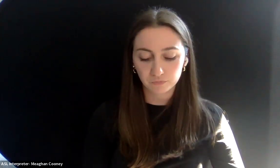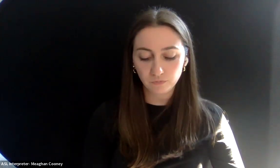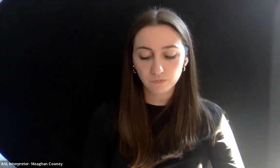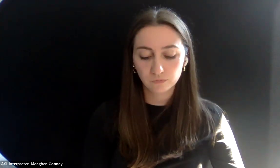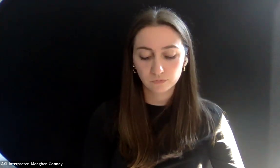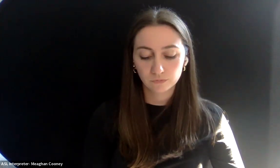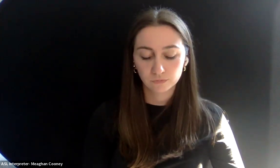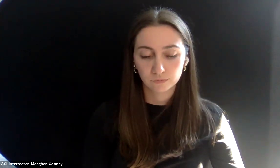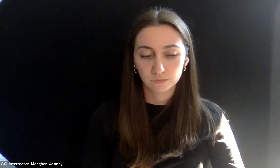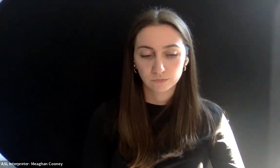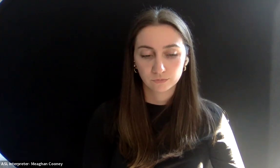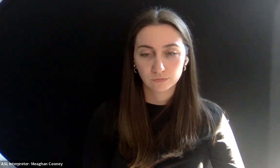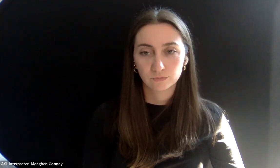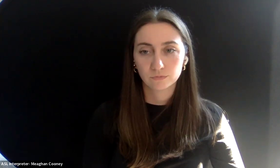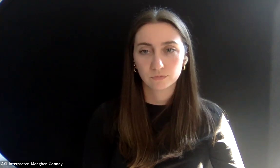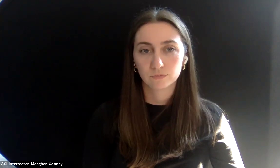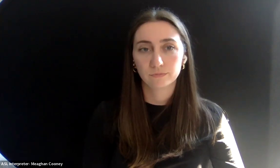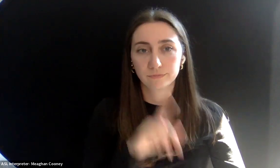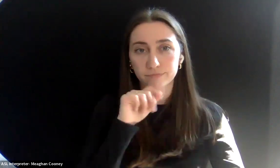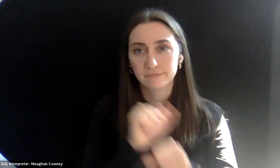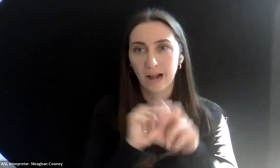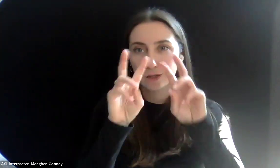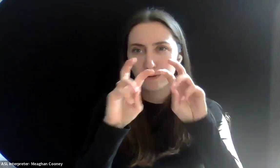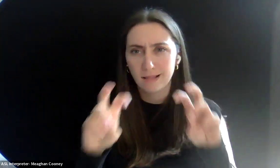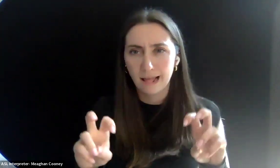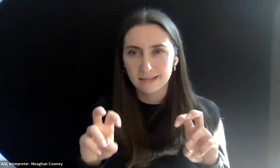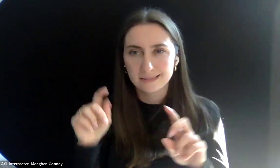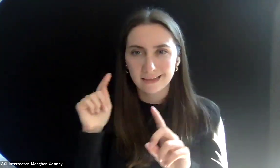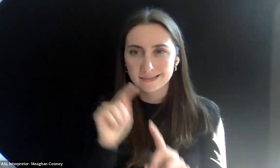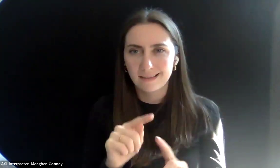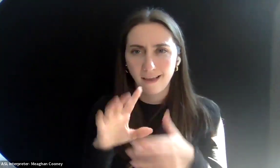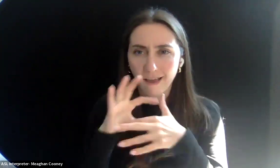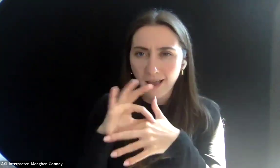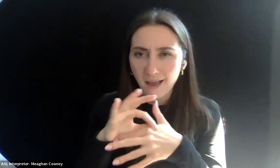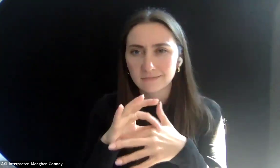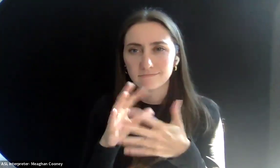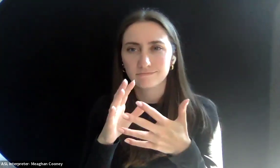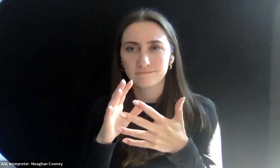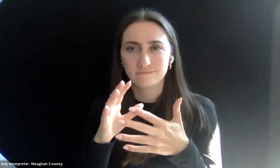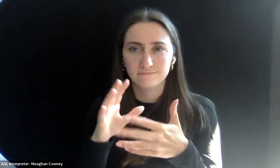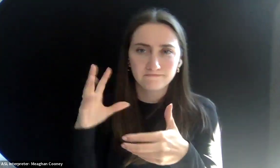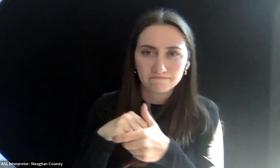So moving on to the actual analysis, what is the content of the EIR that would be required?